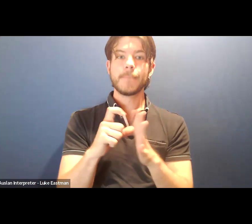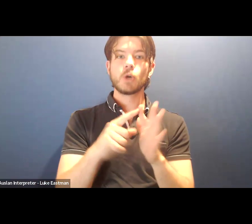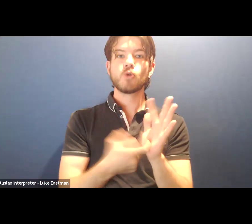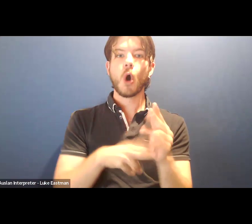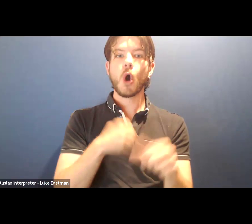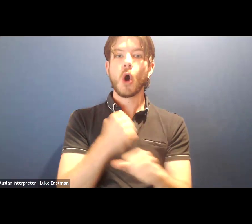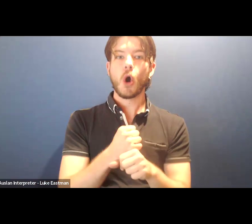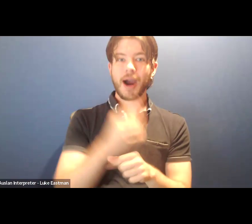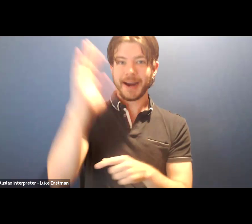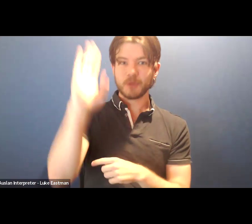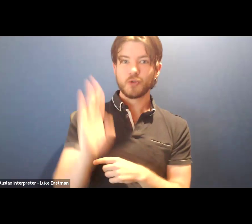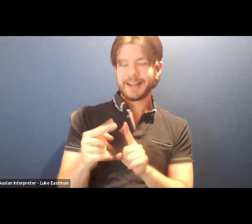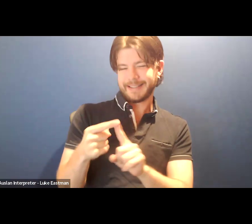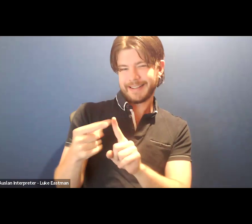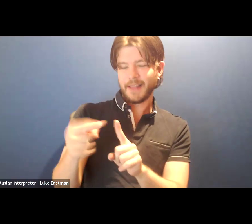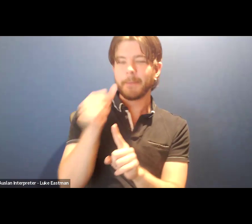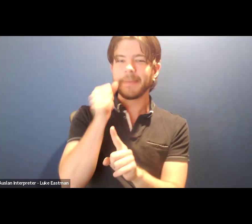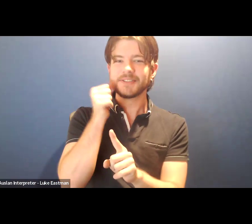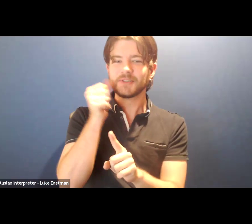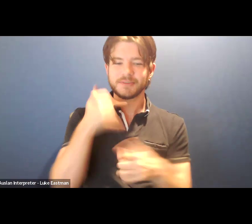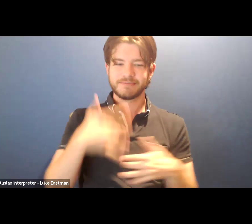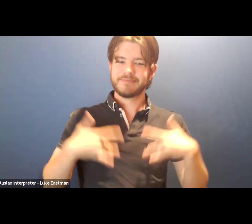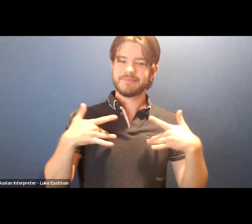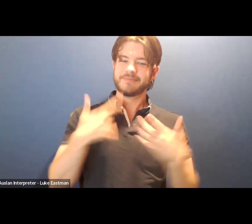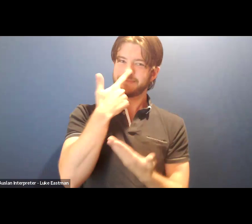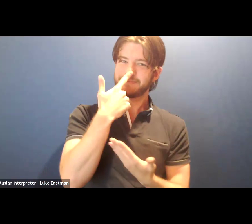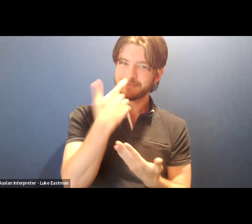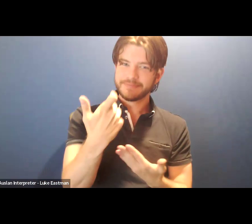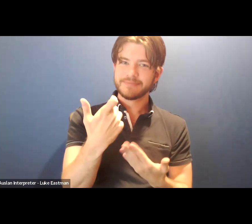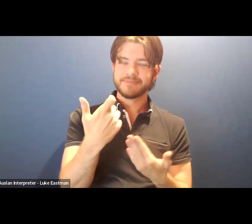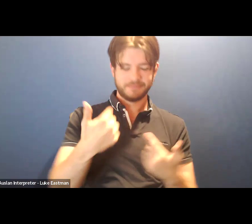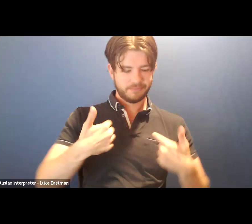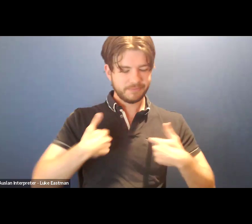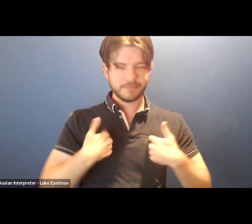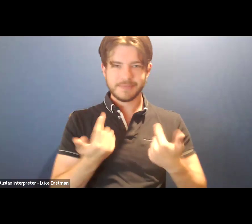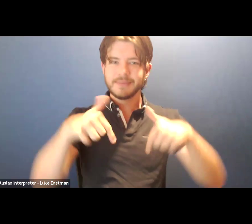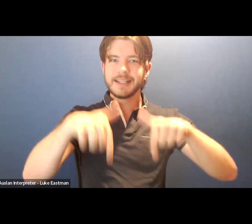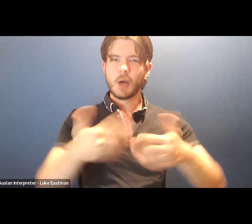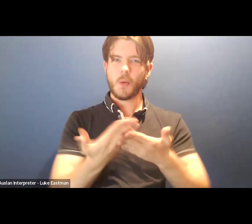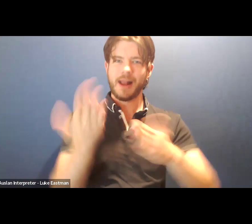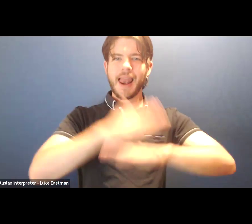the beach and I feel very lucky to be